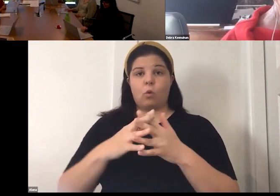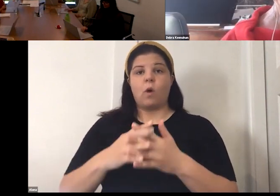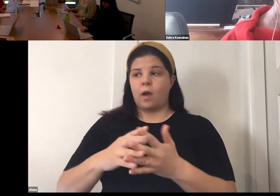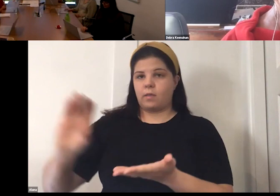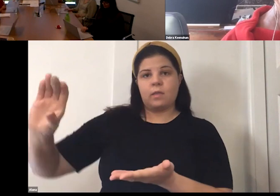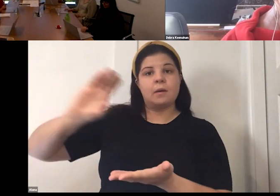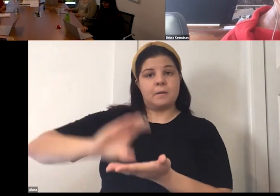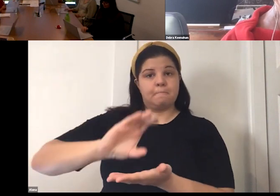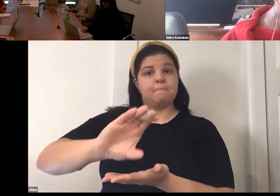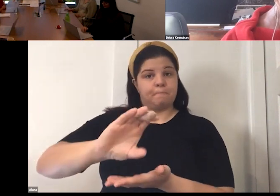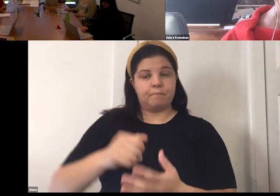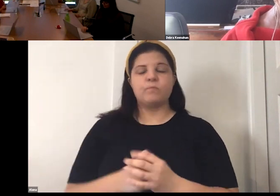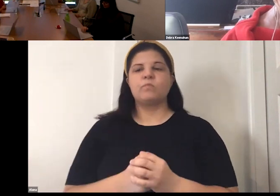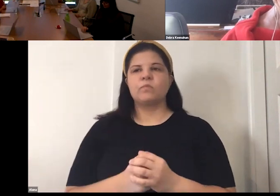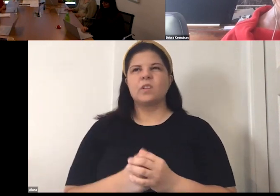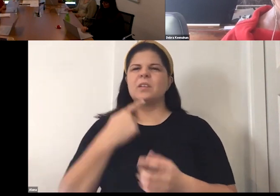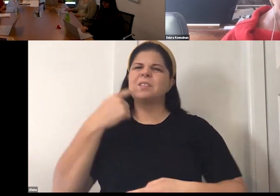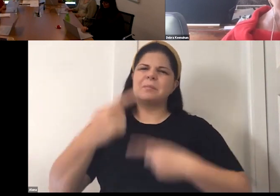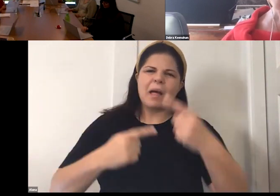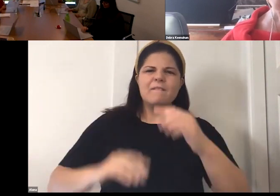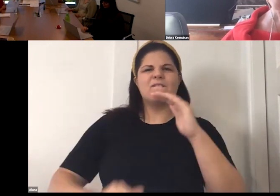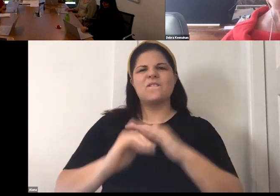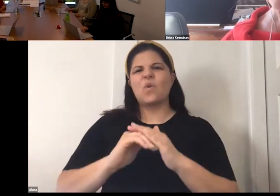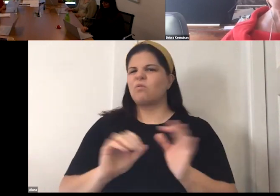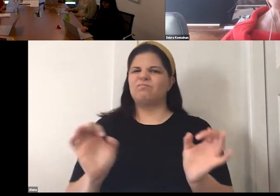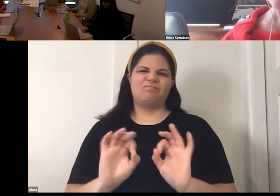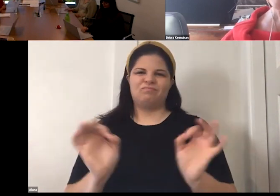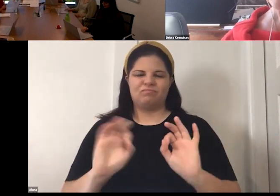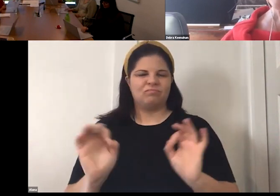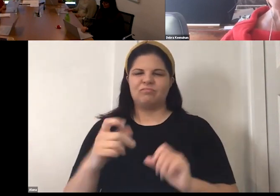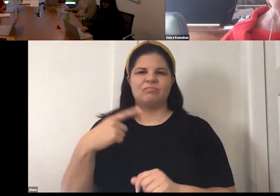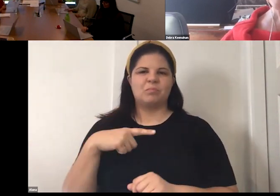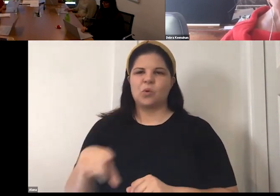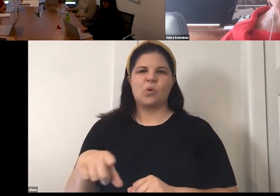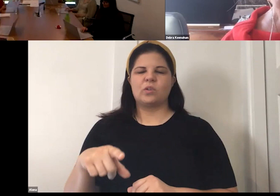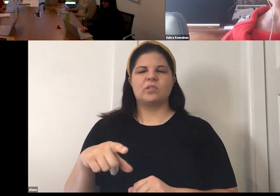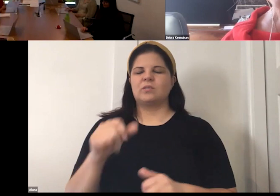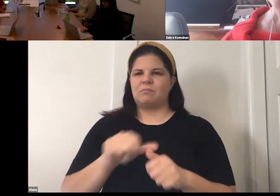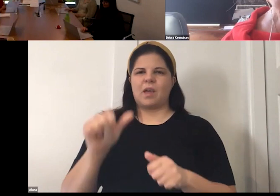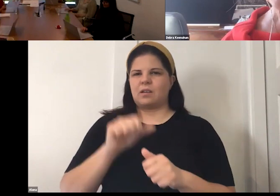I'm not going to go into all of the details of everything, I'd really like to throw to